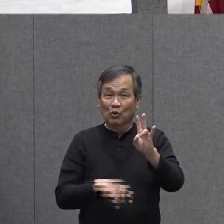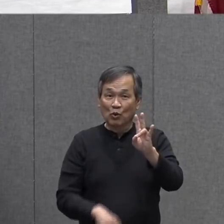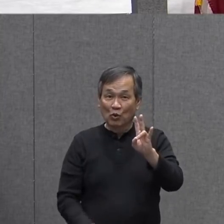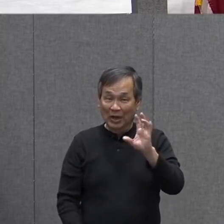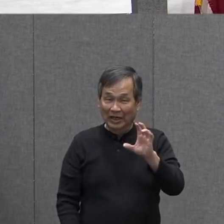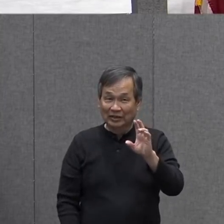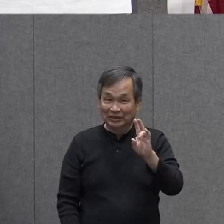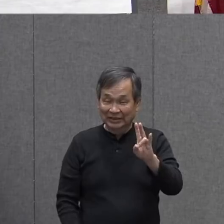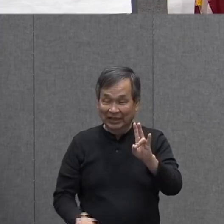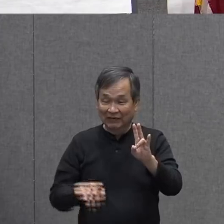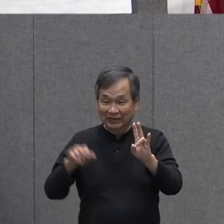[Both] 117,